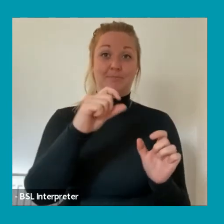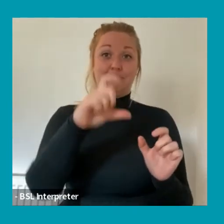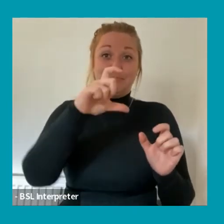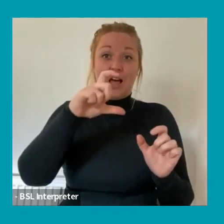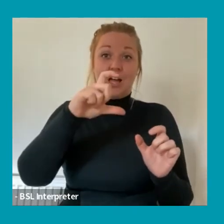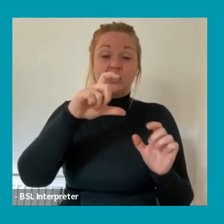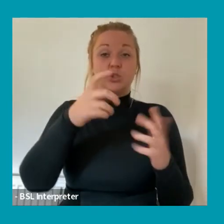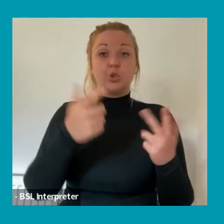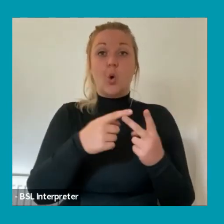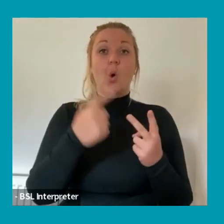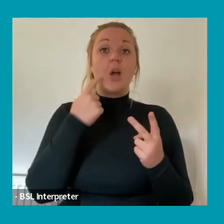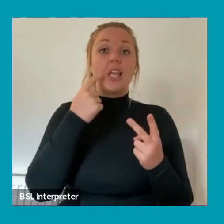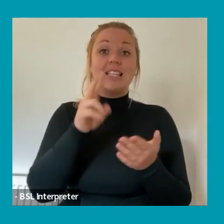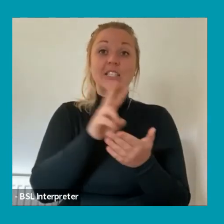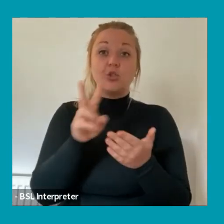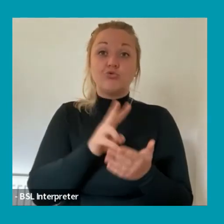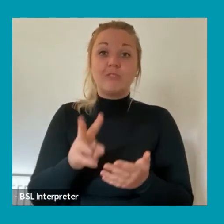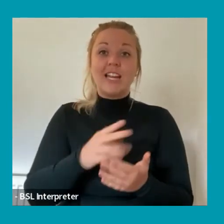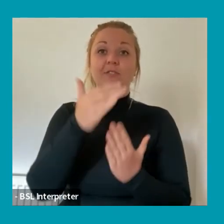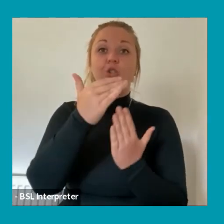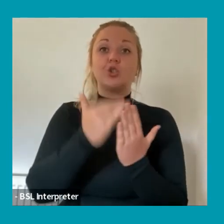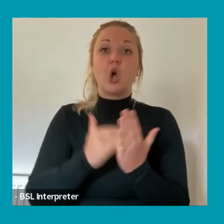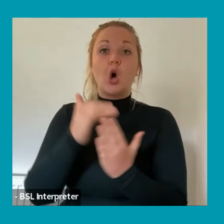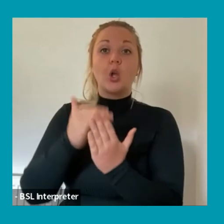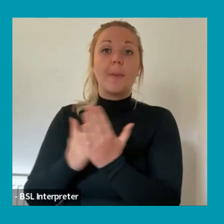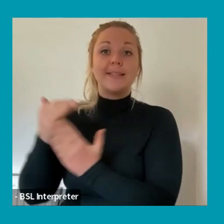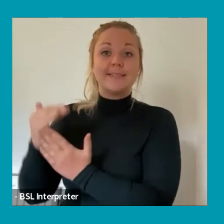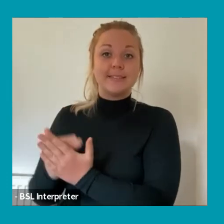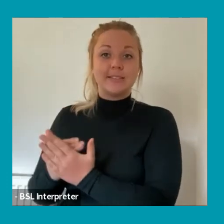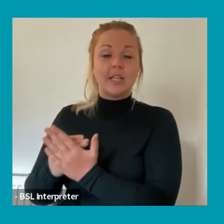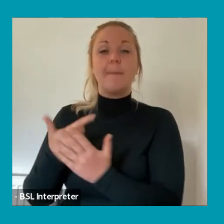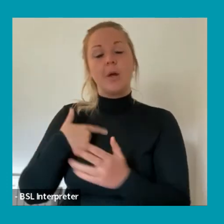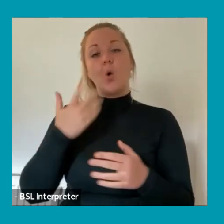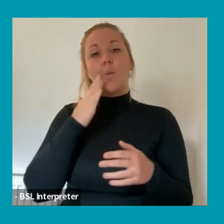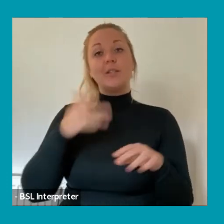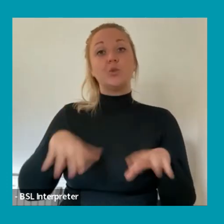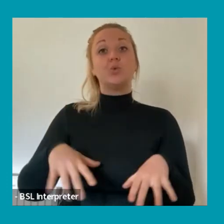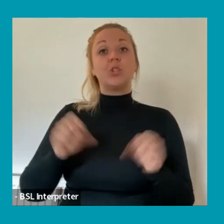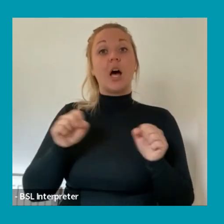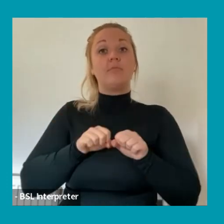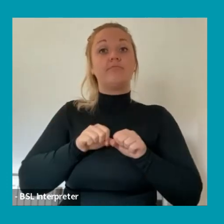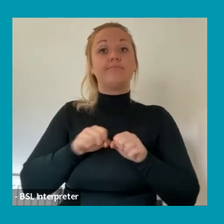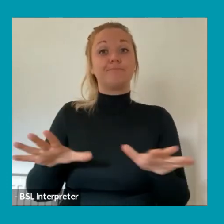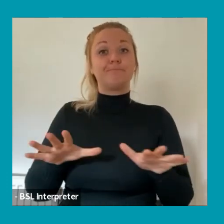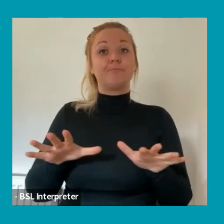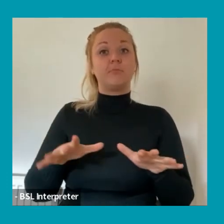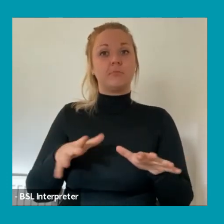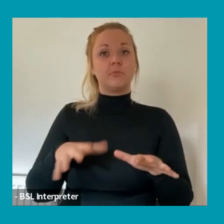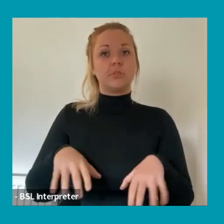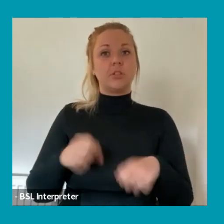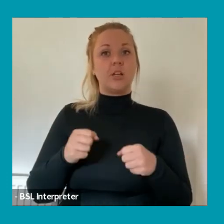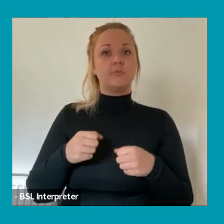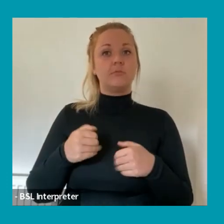But yeah, if you involve all staff, you start to build that momentum that Will then start to change the culture.